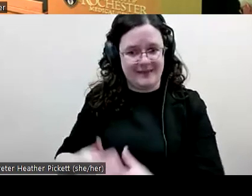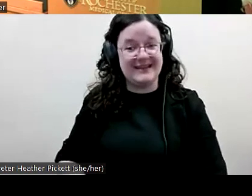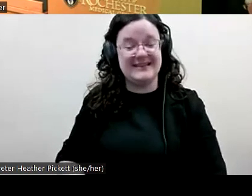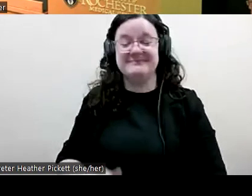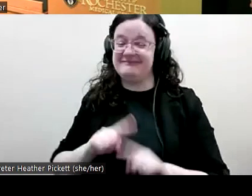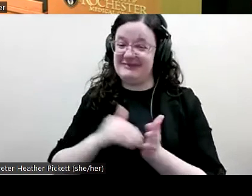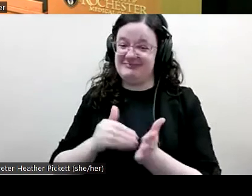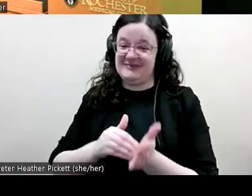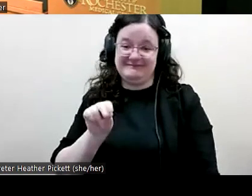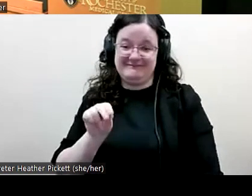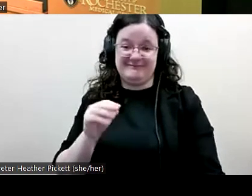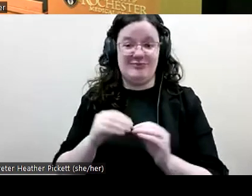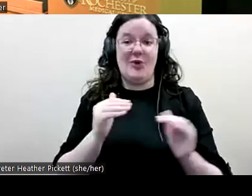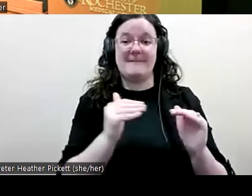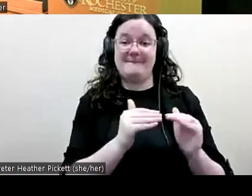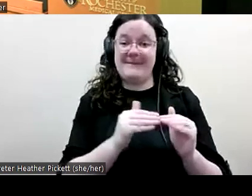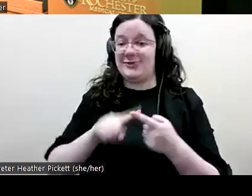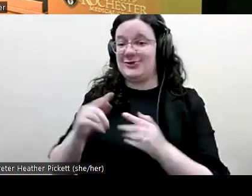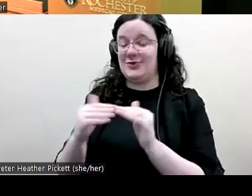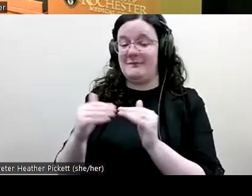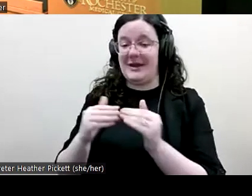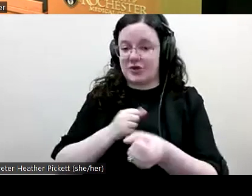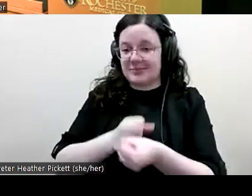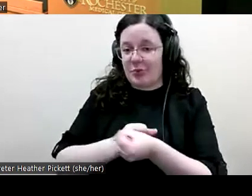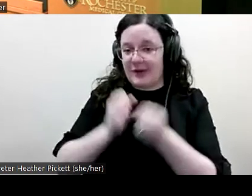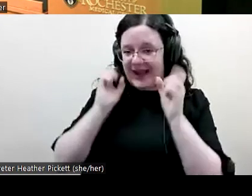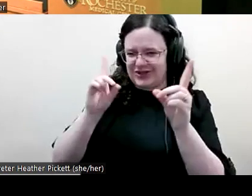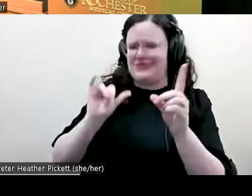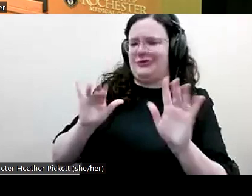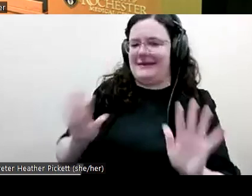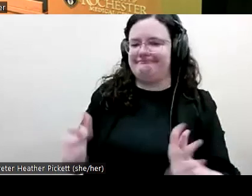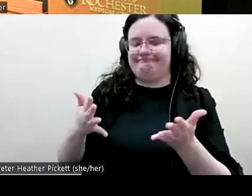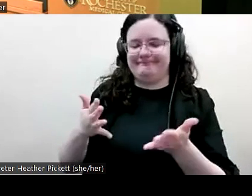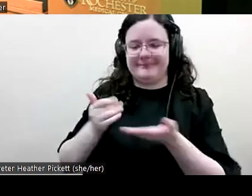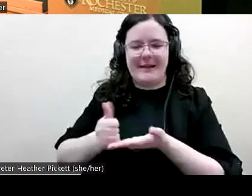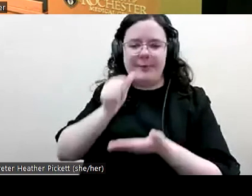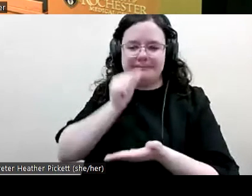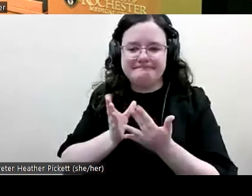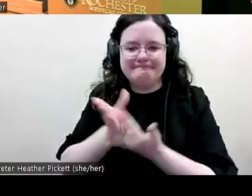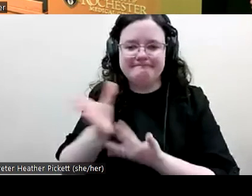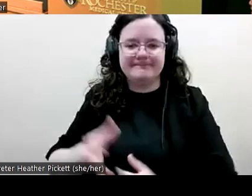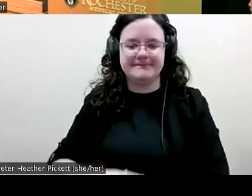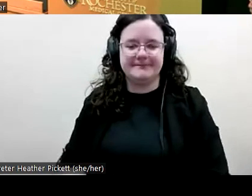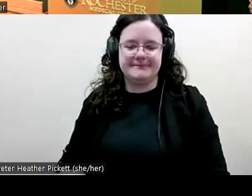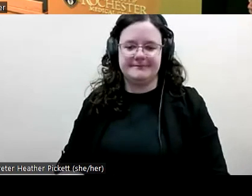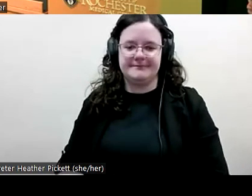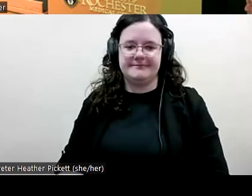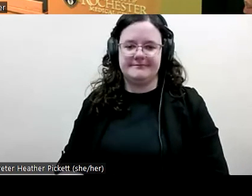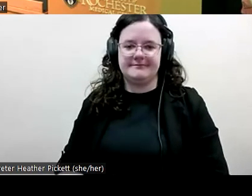peer-to-peer support and education that really helps people um through this there's one other